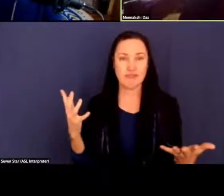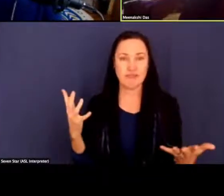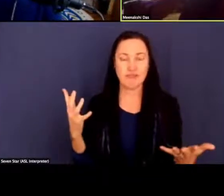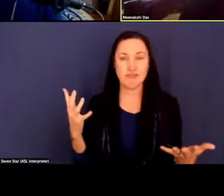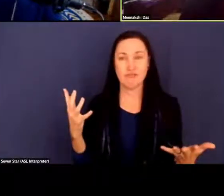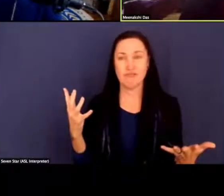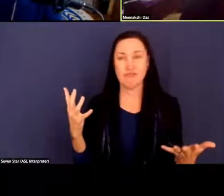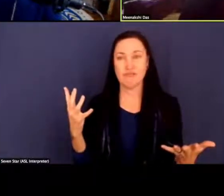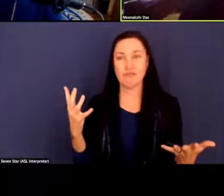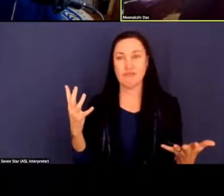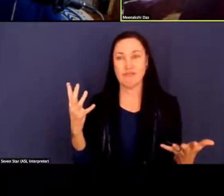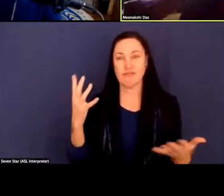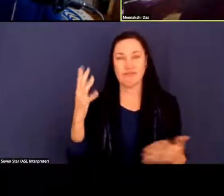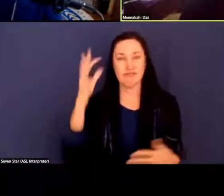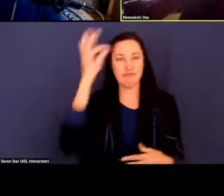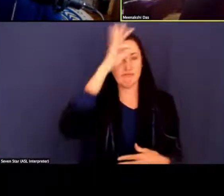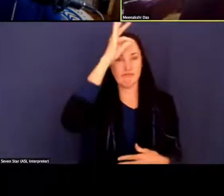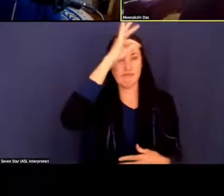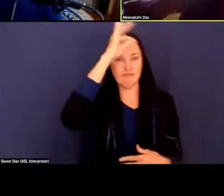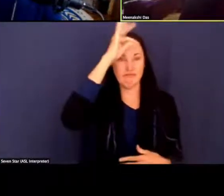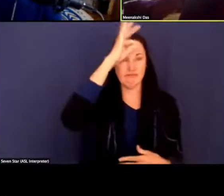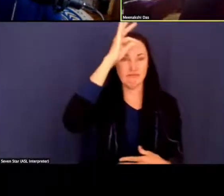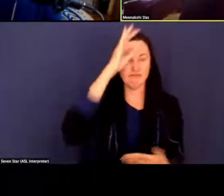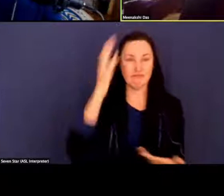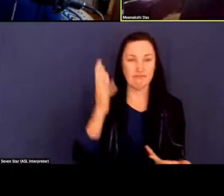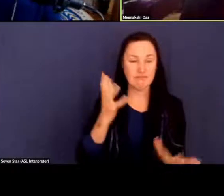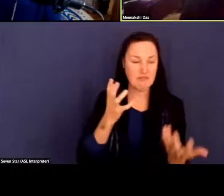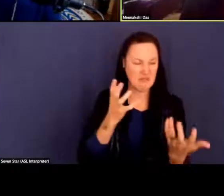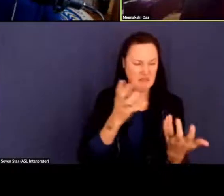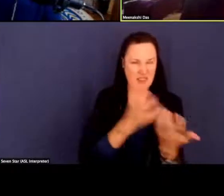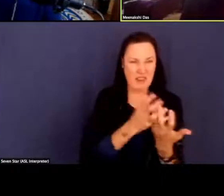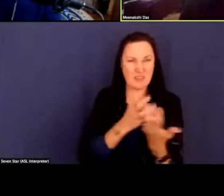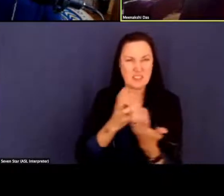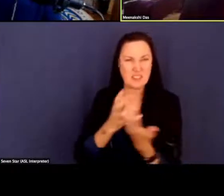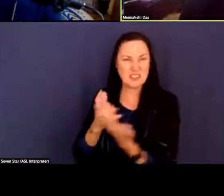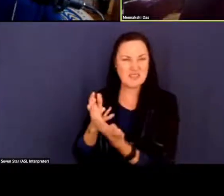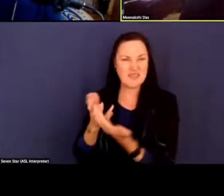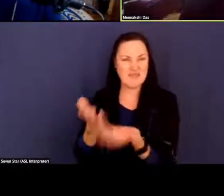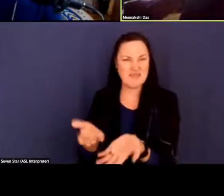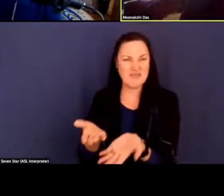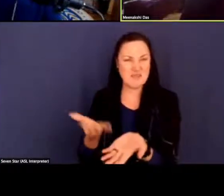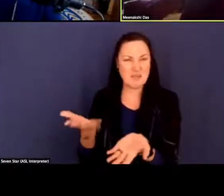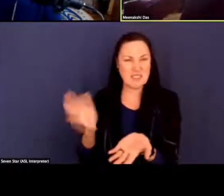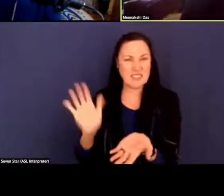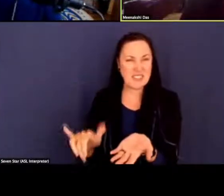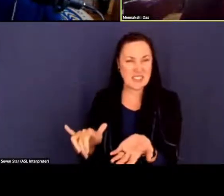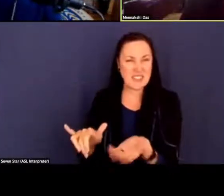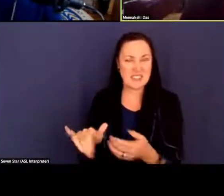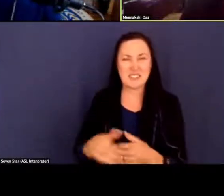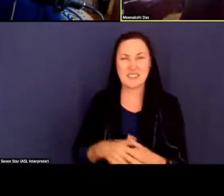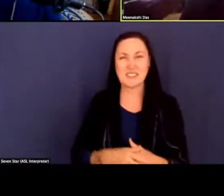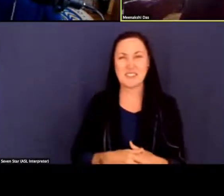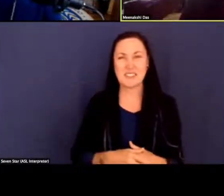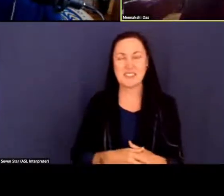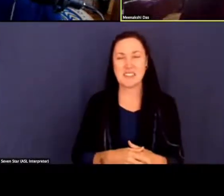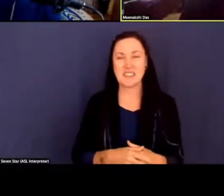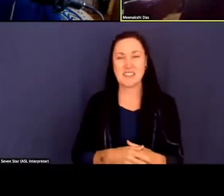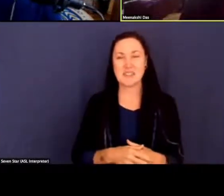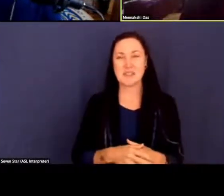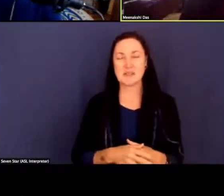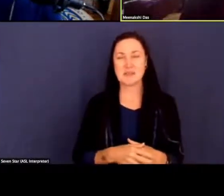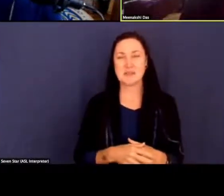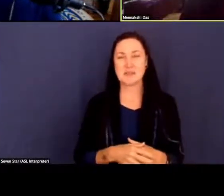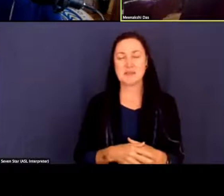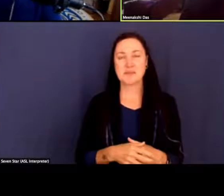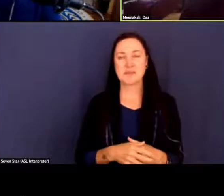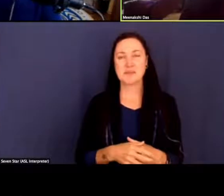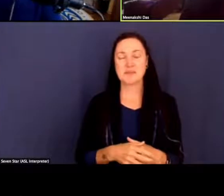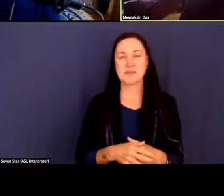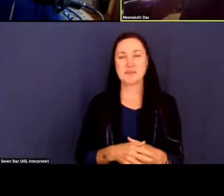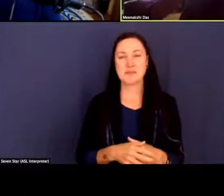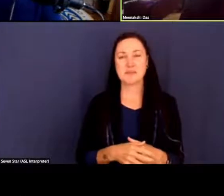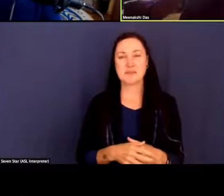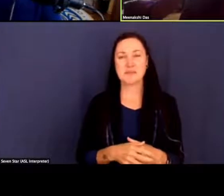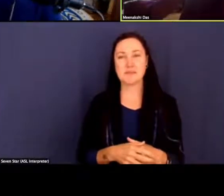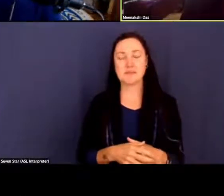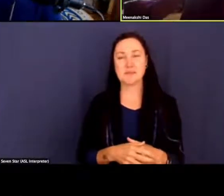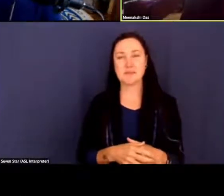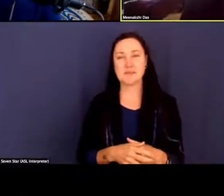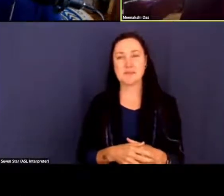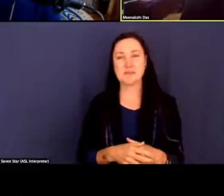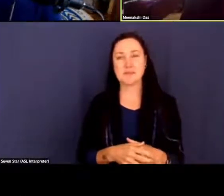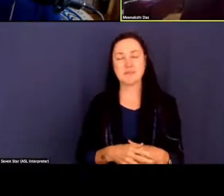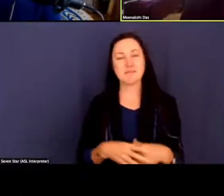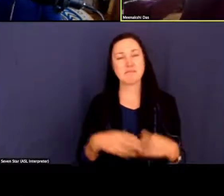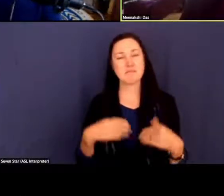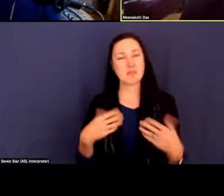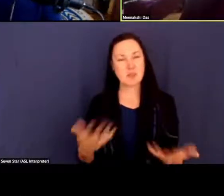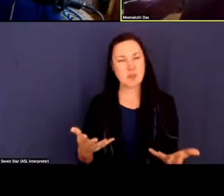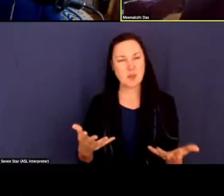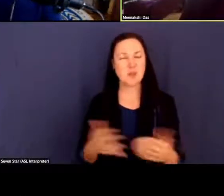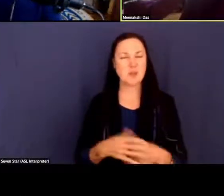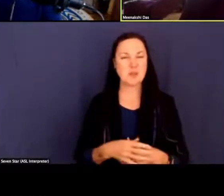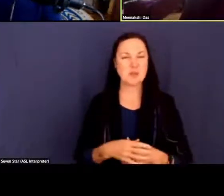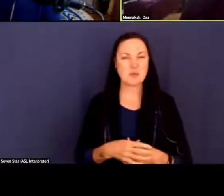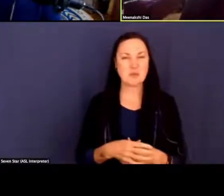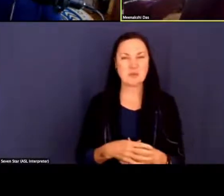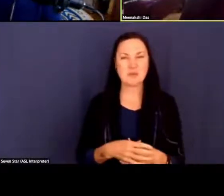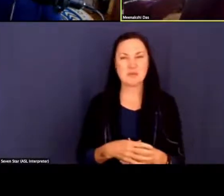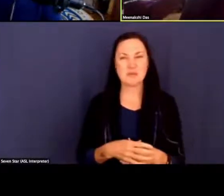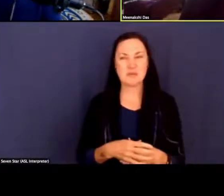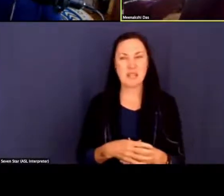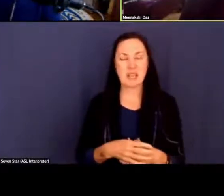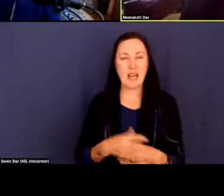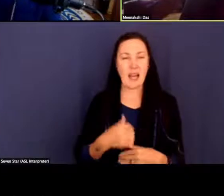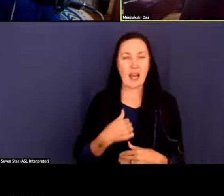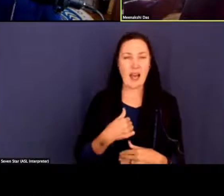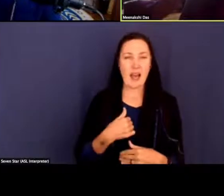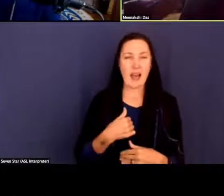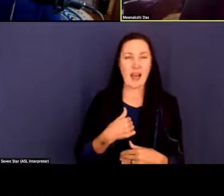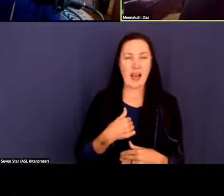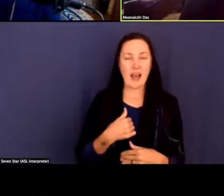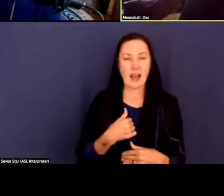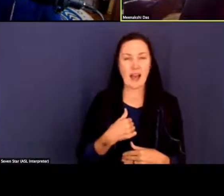about accommodations, but that meant stuff. So it just scared me always to ask for them.